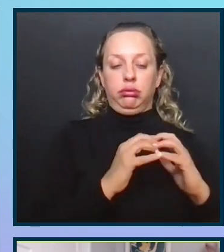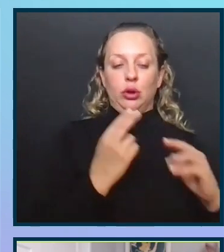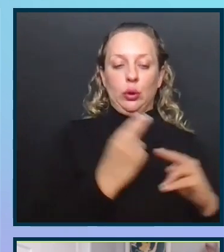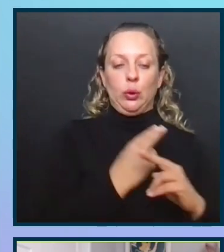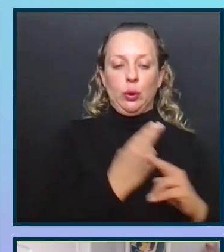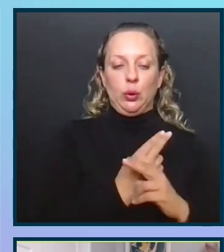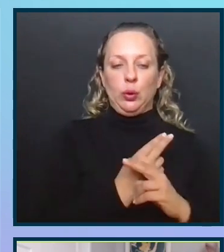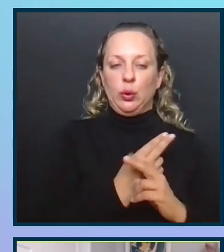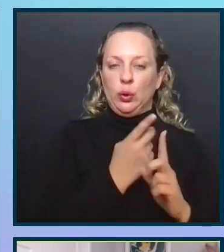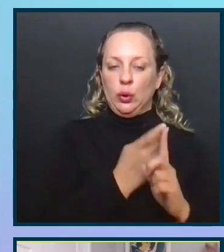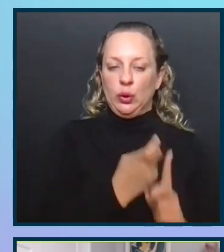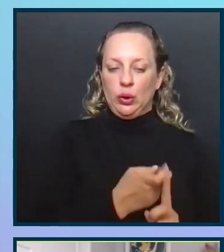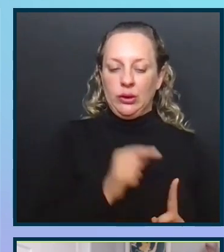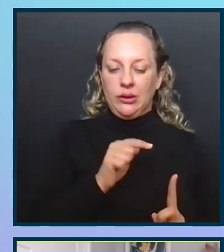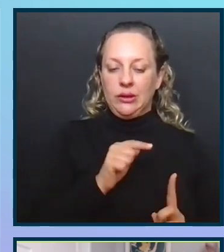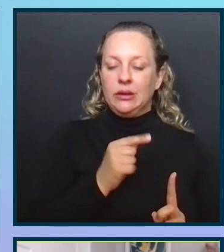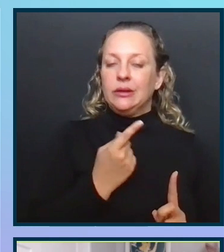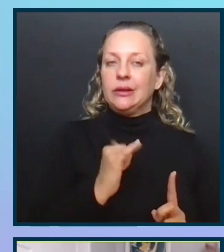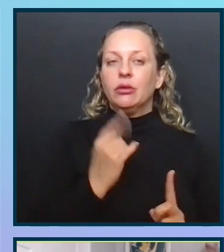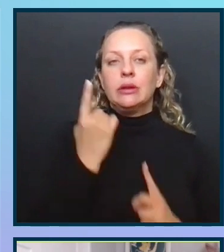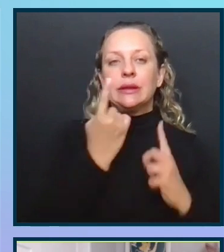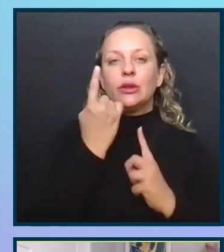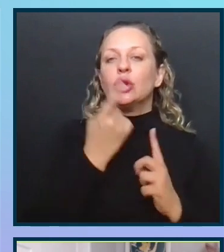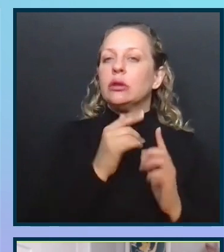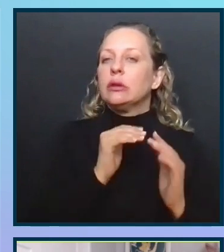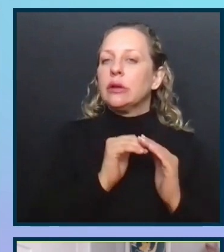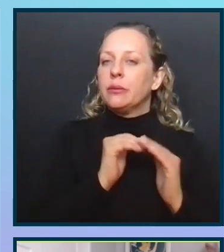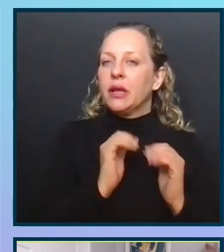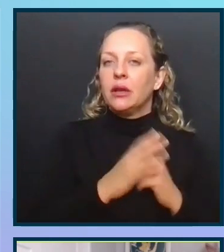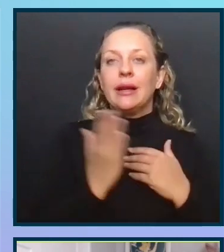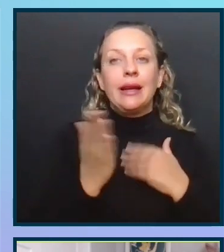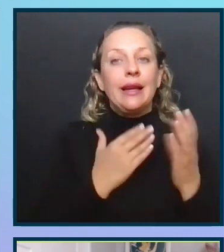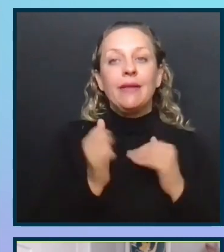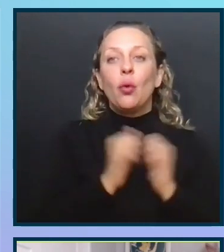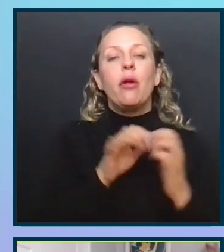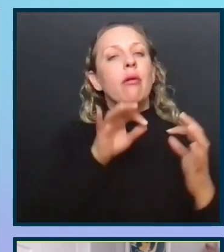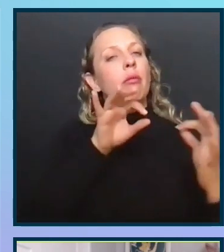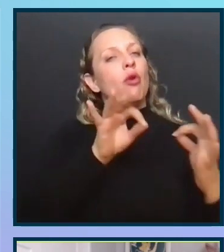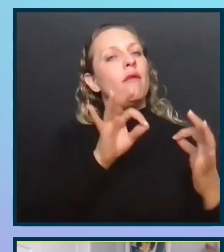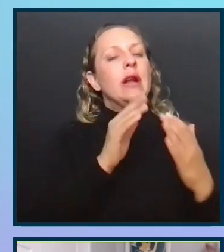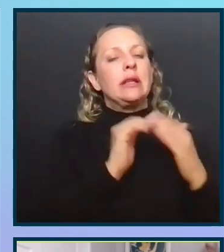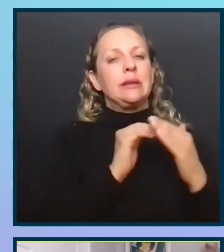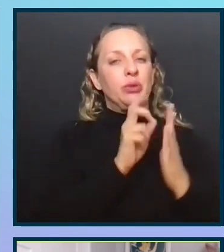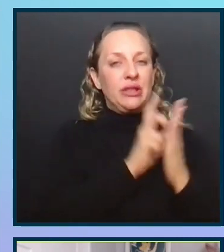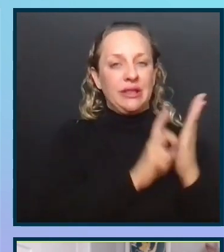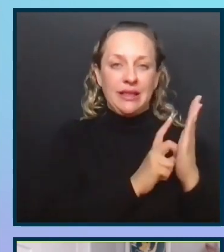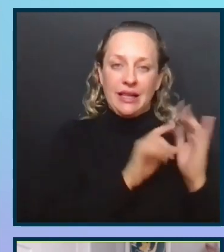still considers accessibility. Even with a perfectly accessible design system,